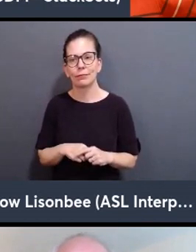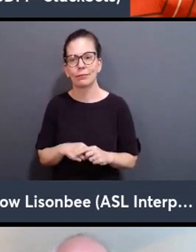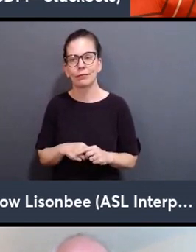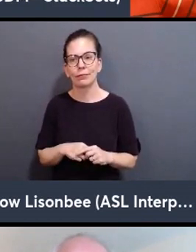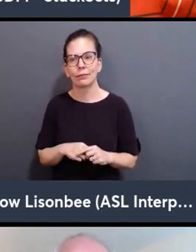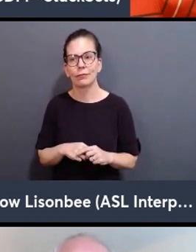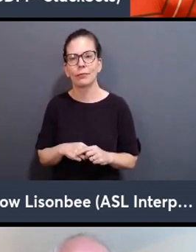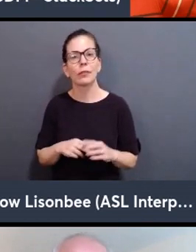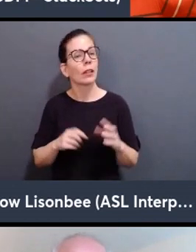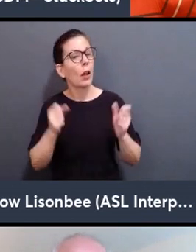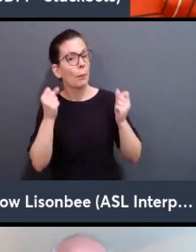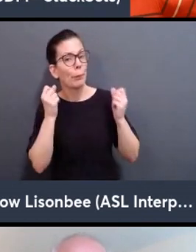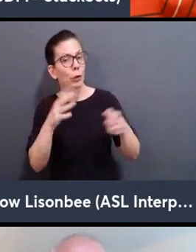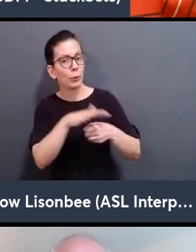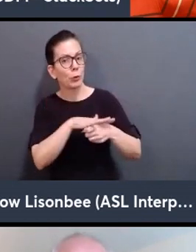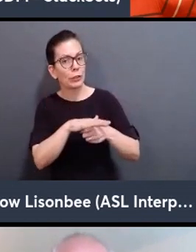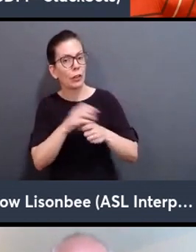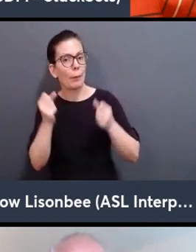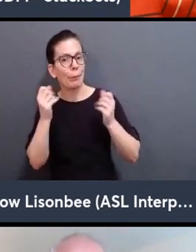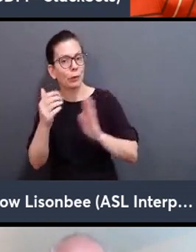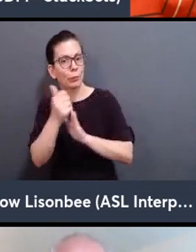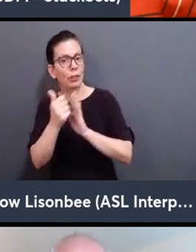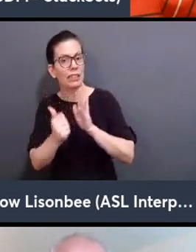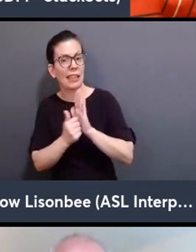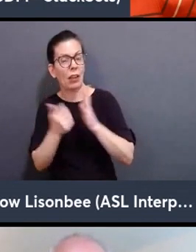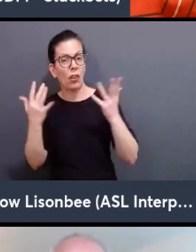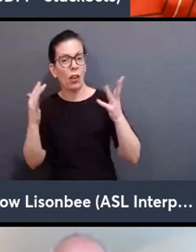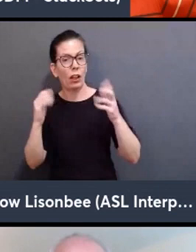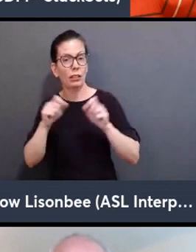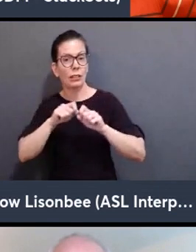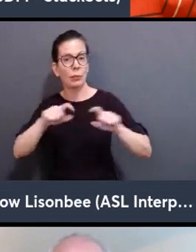So multiple regions, multiple accounts, this is all getting deployed across the board